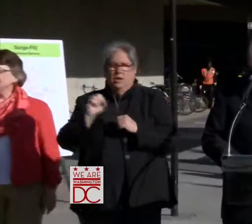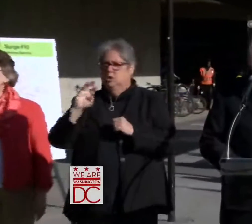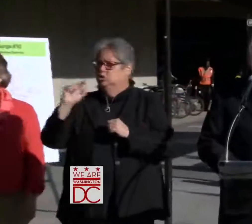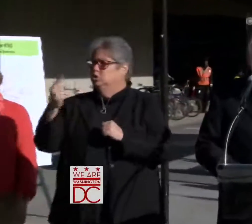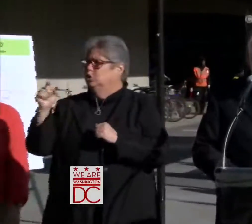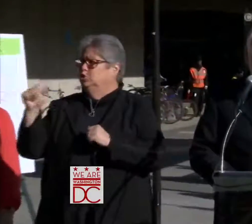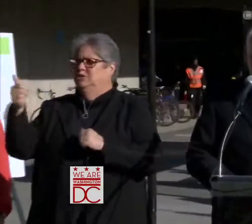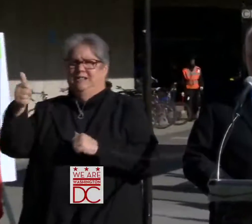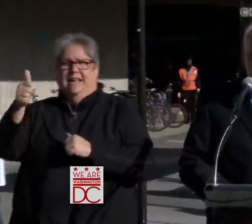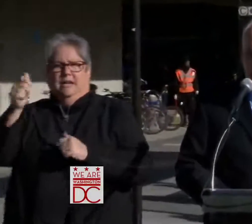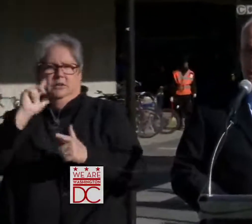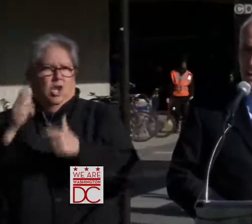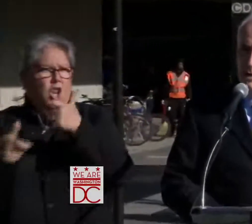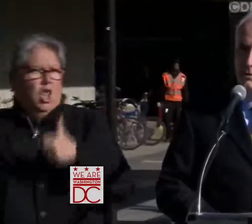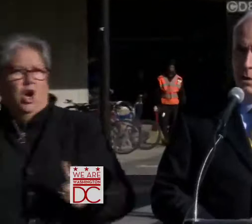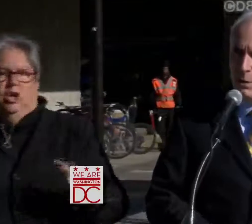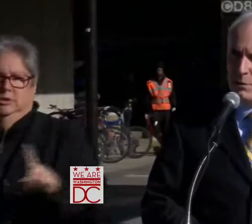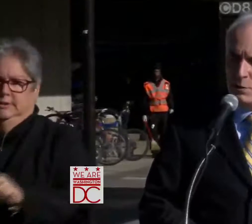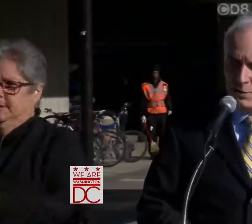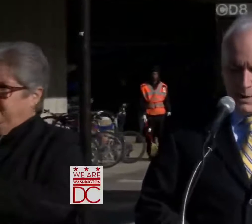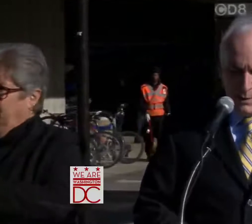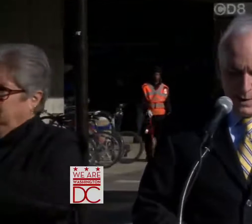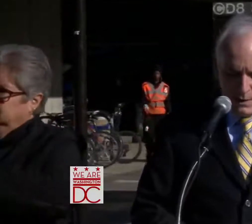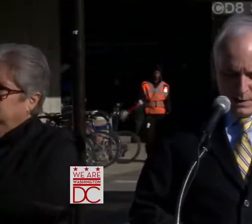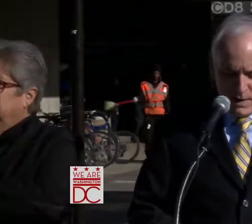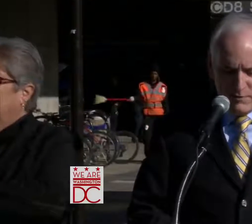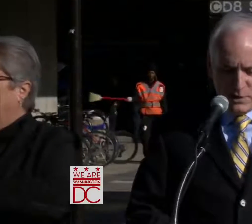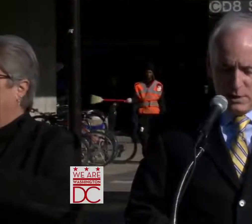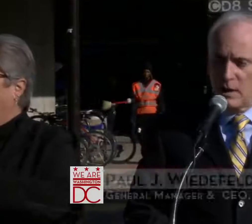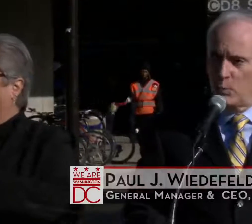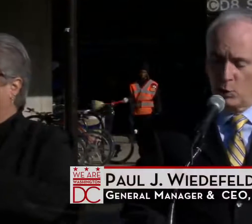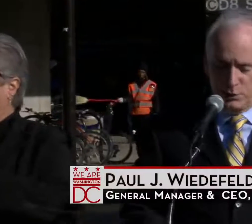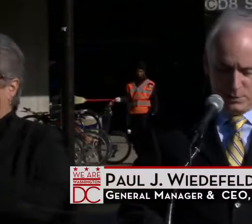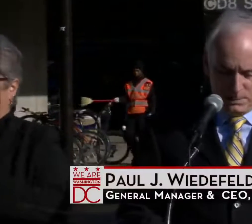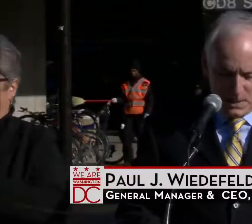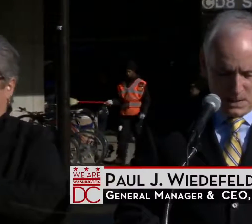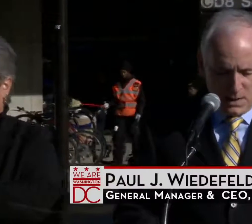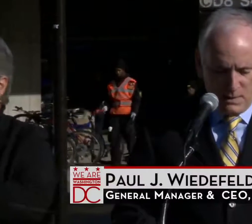IT HAS ONE OF THE LARGEST RIDER IMPACTS OF ALL OF THE SURGES WE HAVE DONE AND WILL DO.